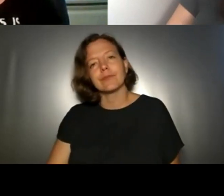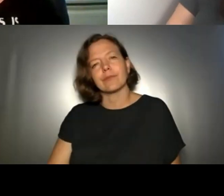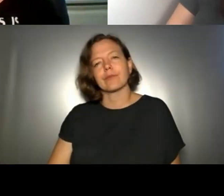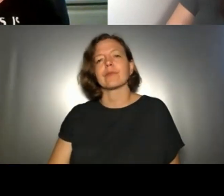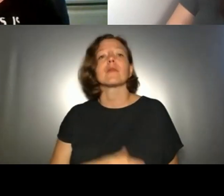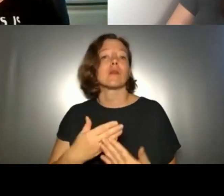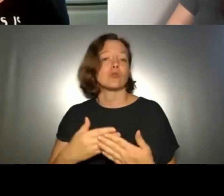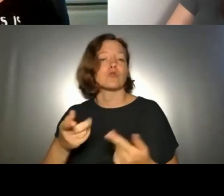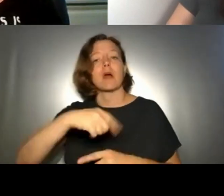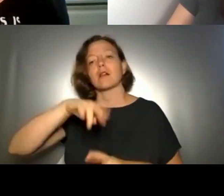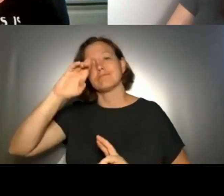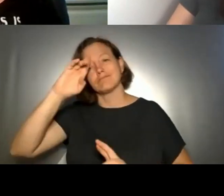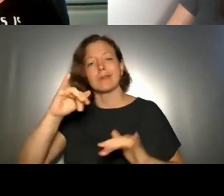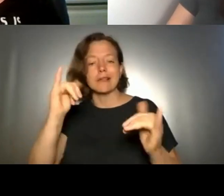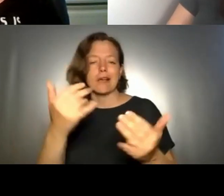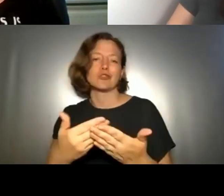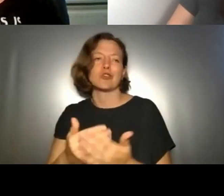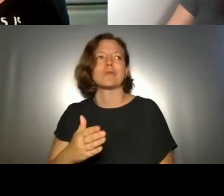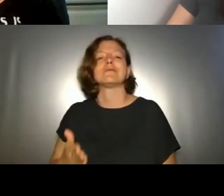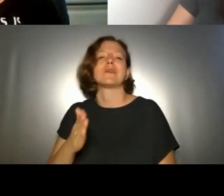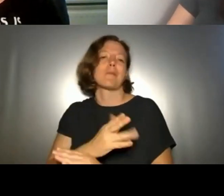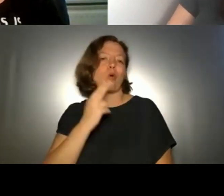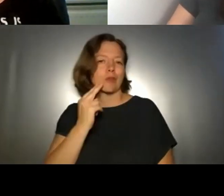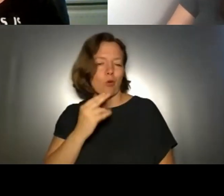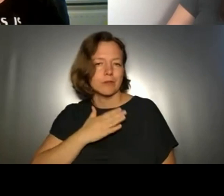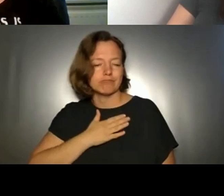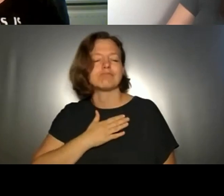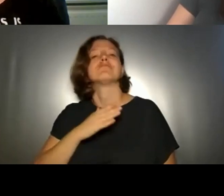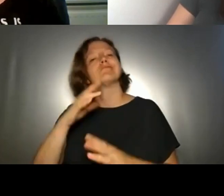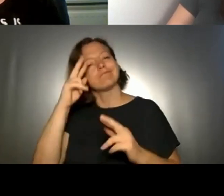But also, be aware of the language you use to talk about disability.